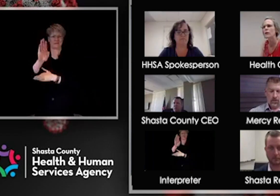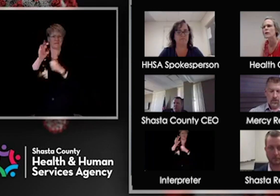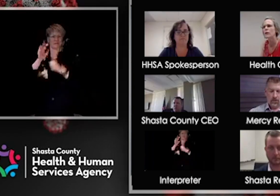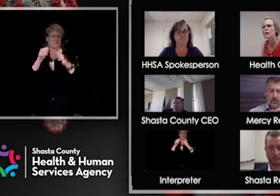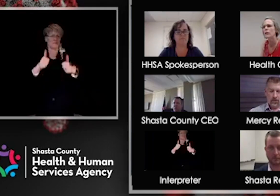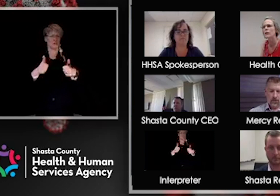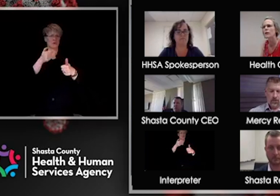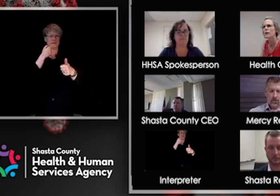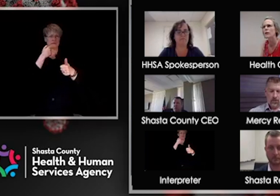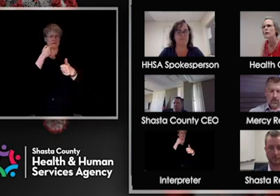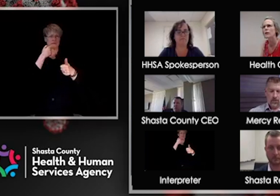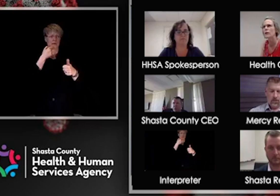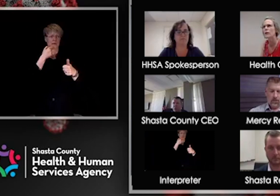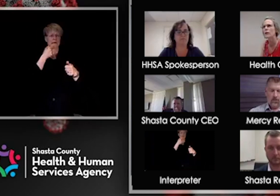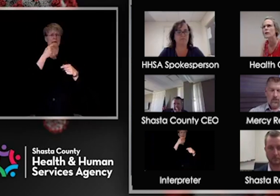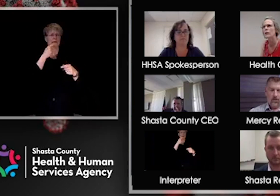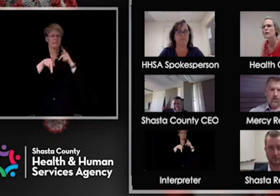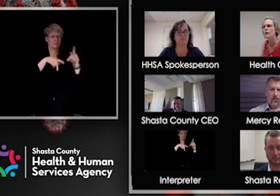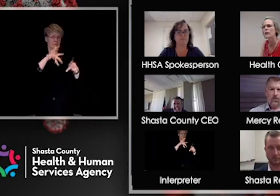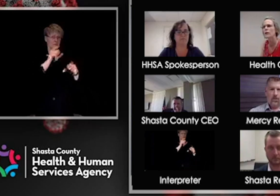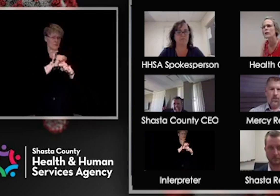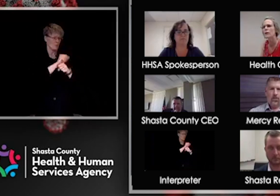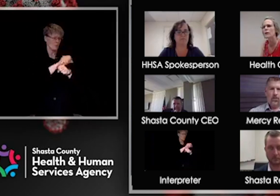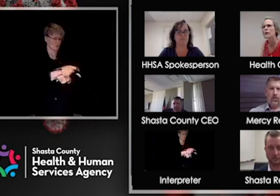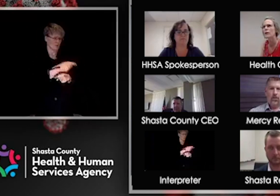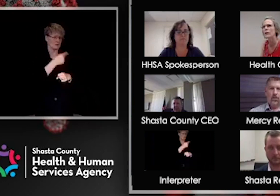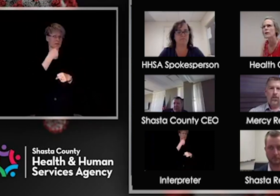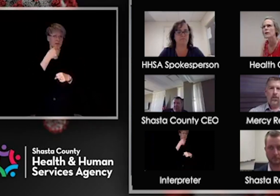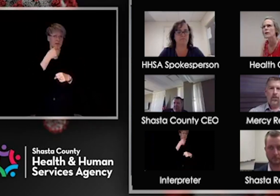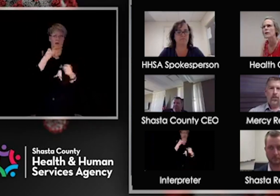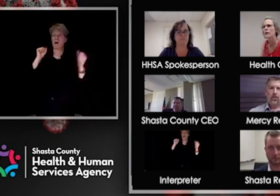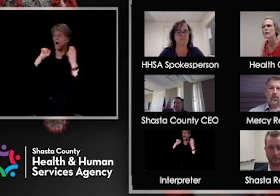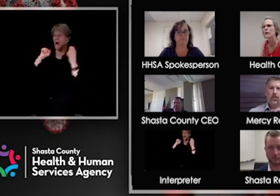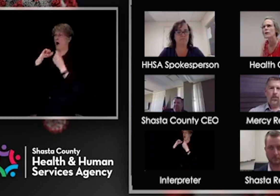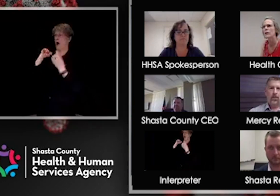were customers in there too. So, the potential, how many people were exposed to this person